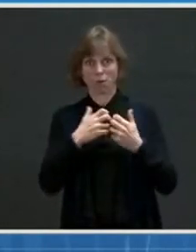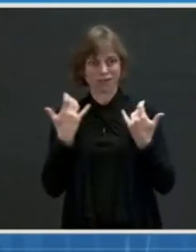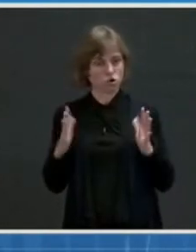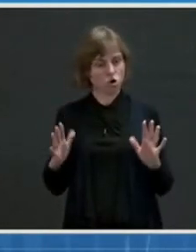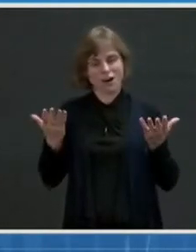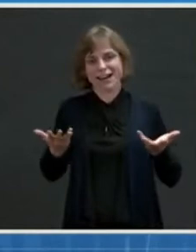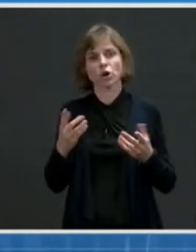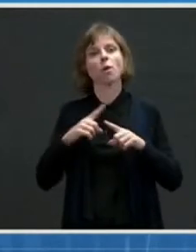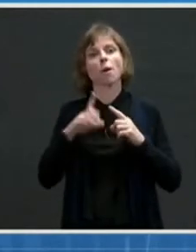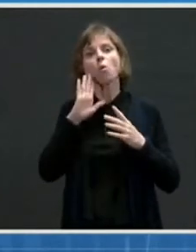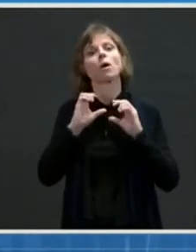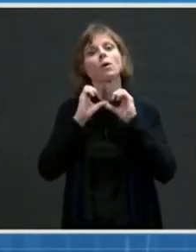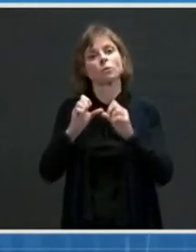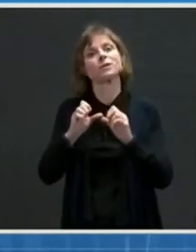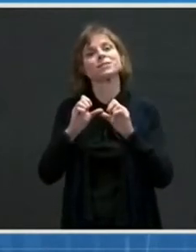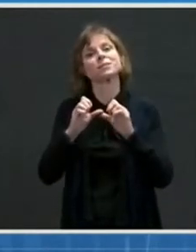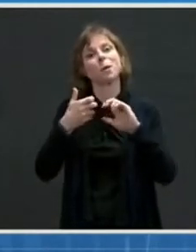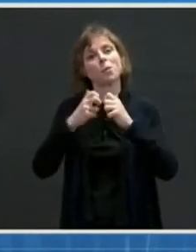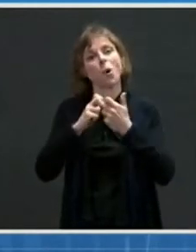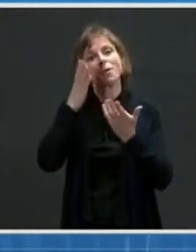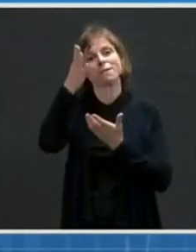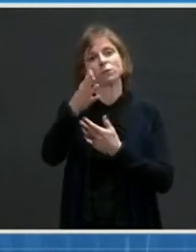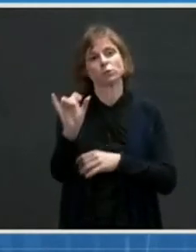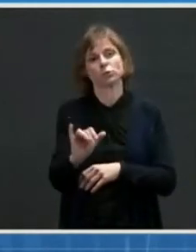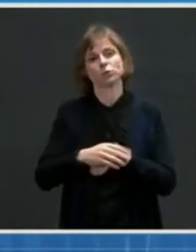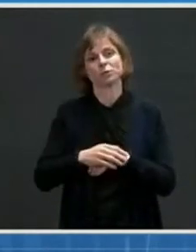KNOW IS WITH US ALREADY AND THAT WILL BE A PROBLEM IN THE